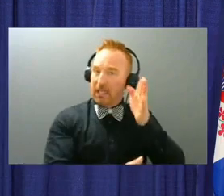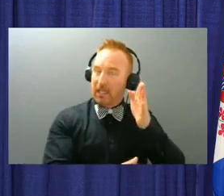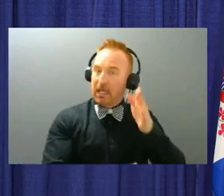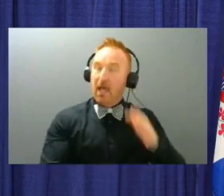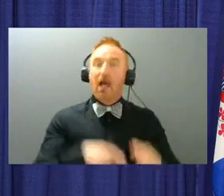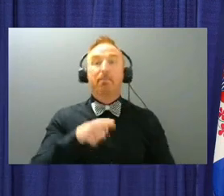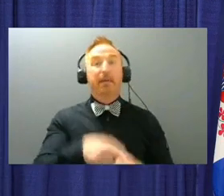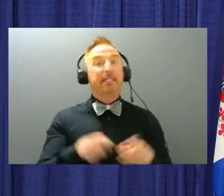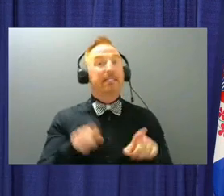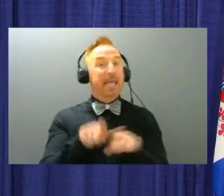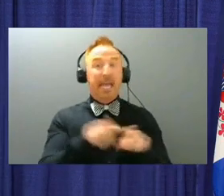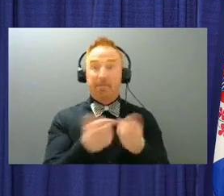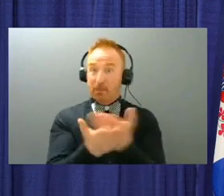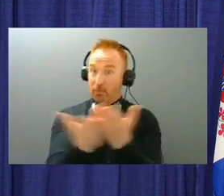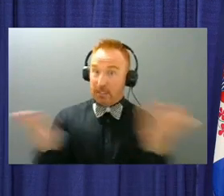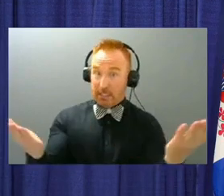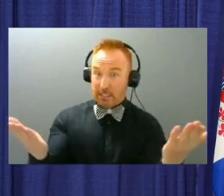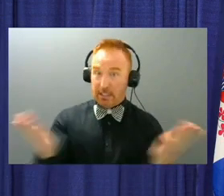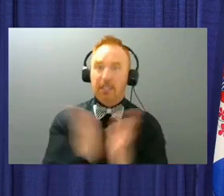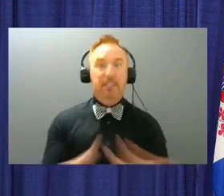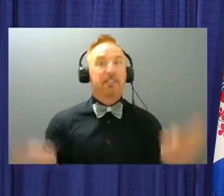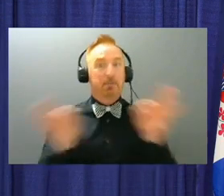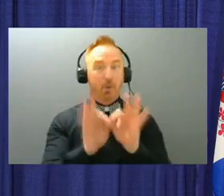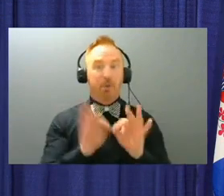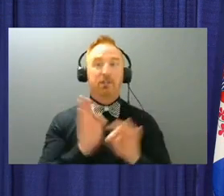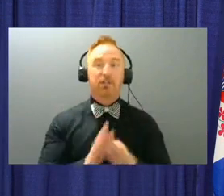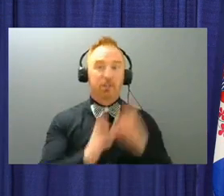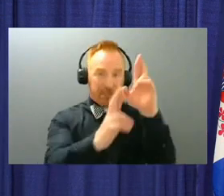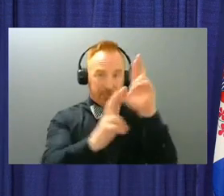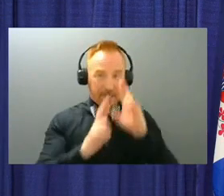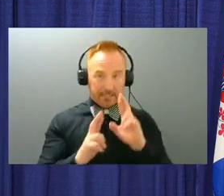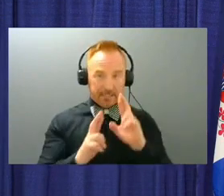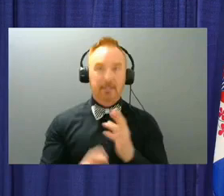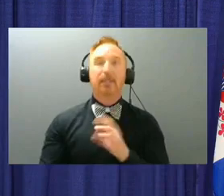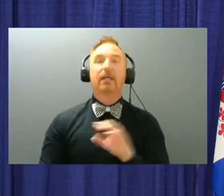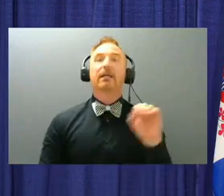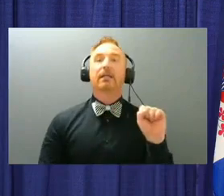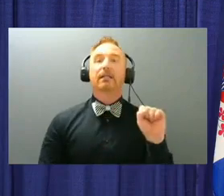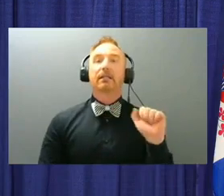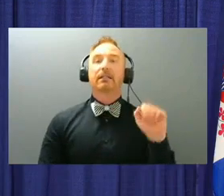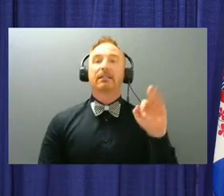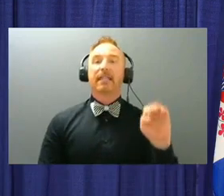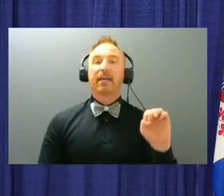Likewise, it is up to all of us to respect those Safe Six and to avoid these types of actions